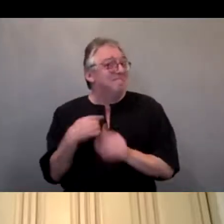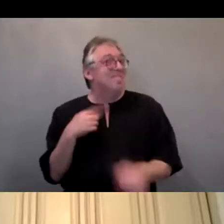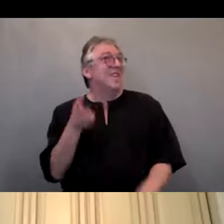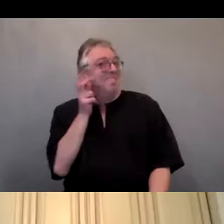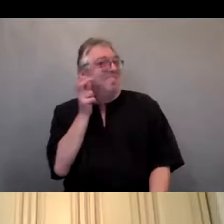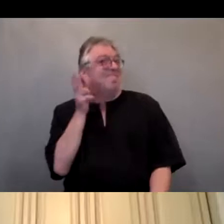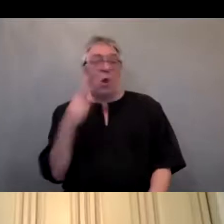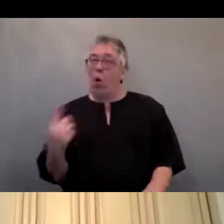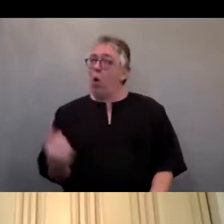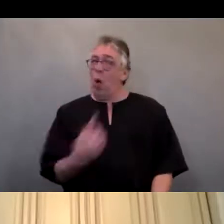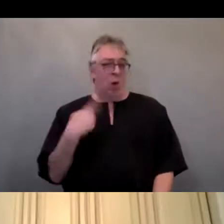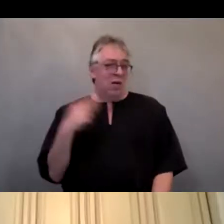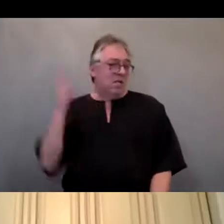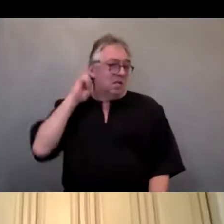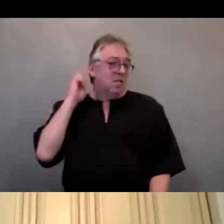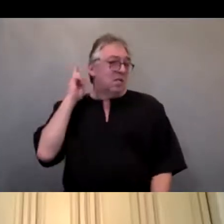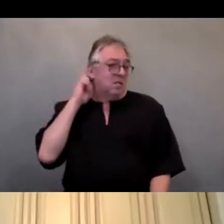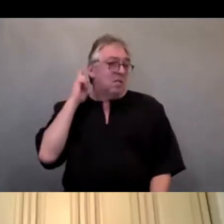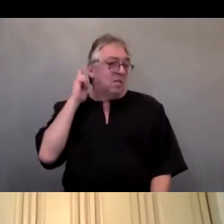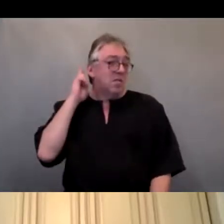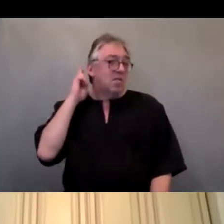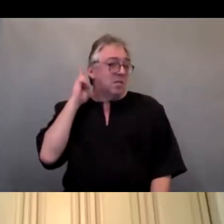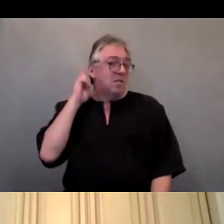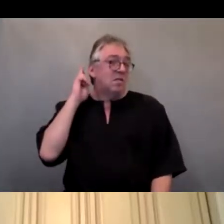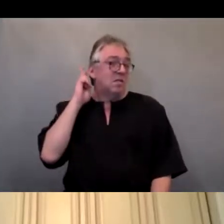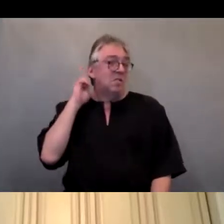. Increasingly I got better with the cochlear implant, just by using it